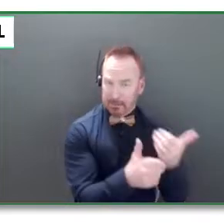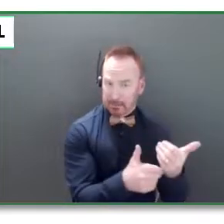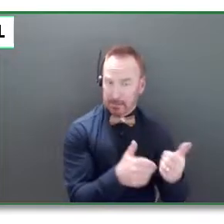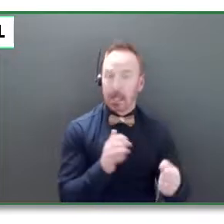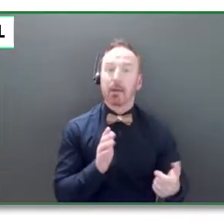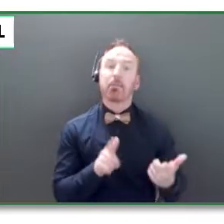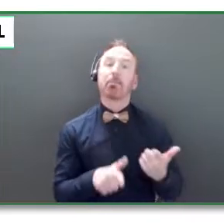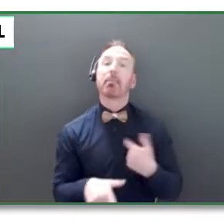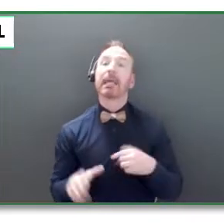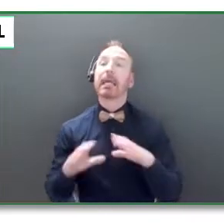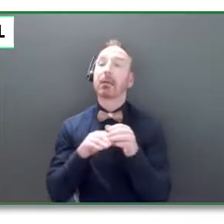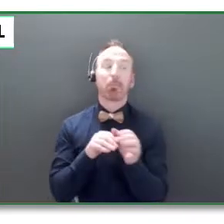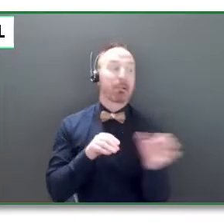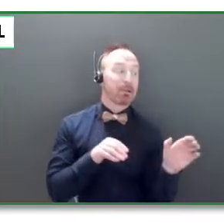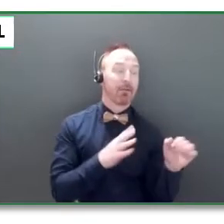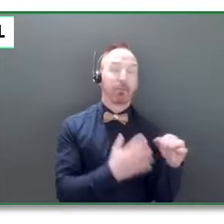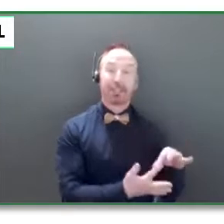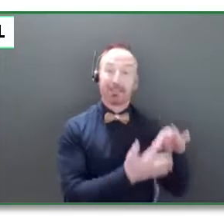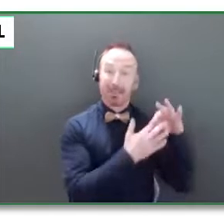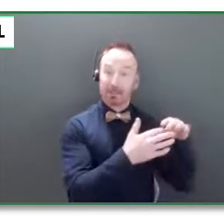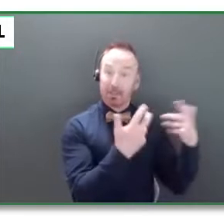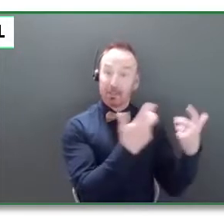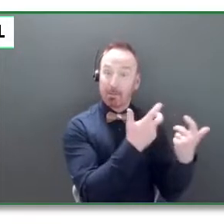Next slide please.